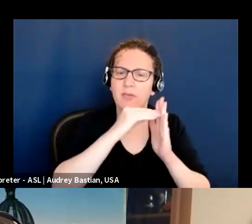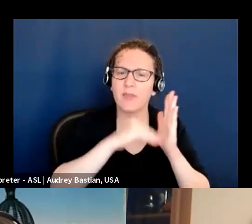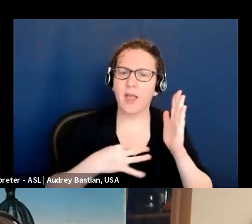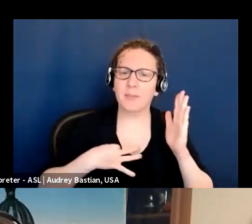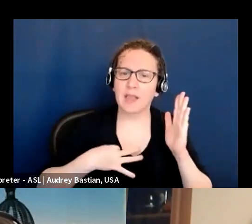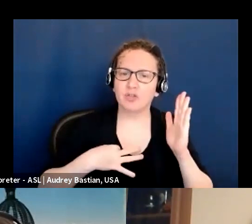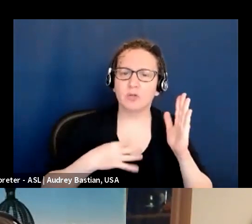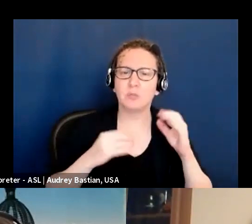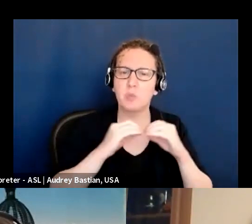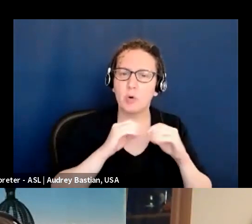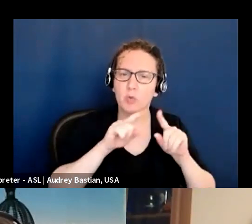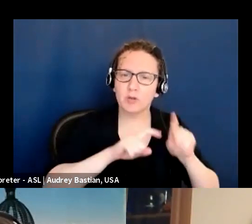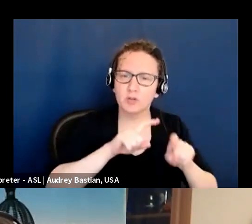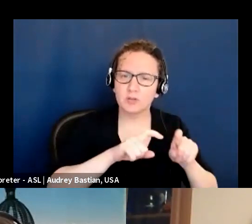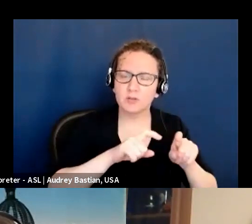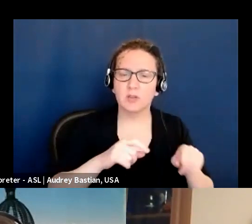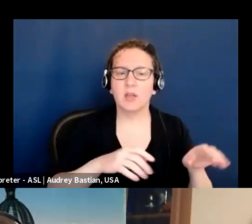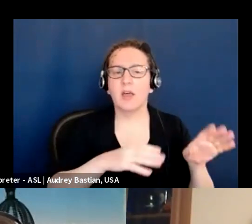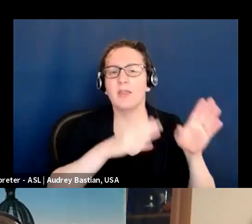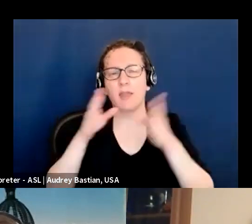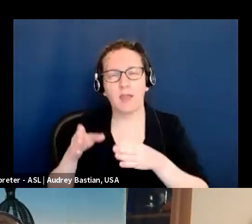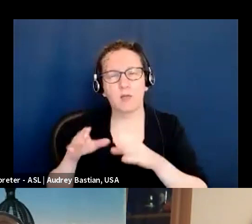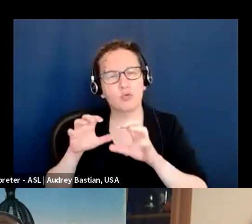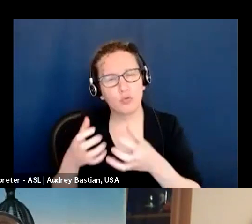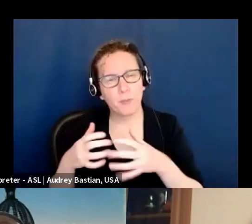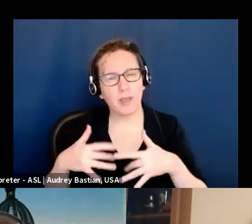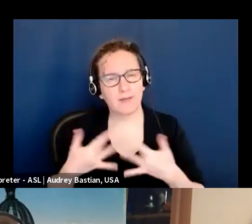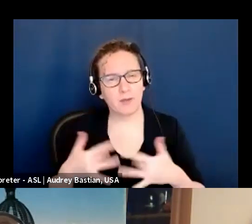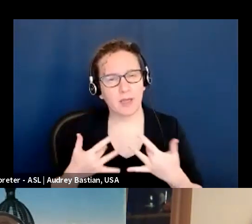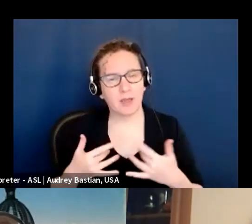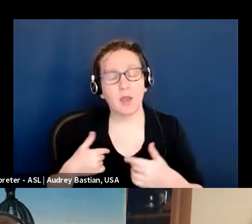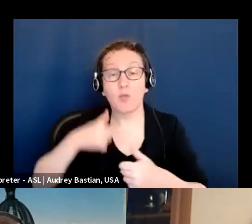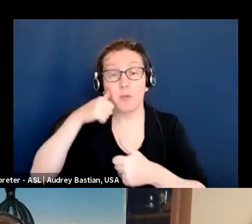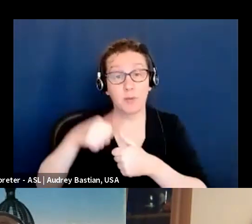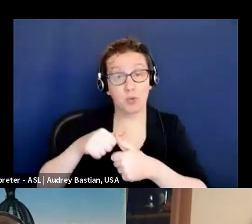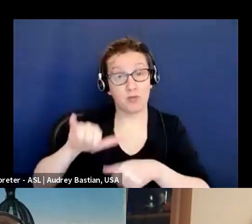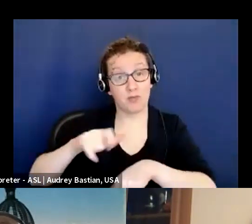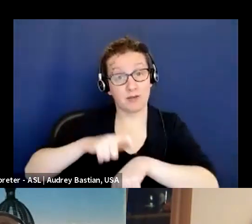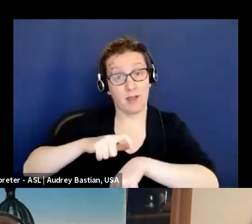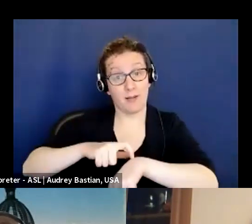questions. And then there was a group activity. And I remember at that time it was like we weren't